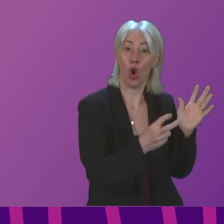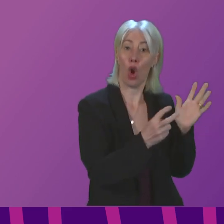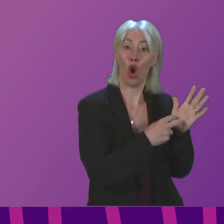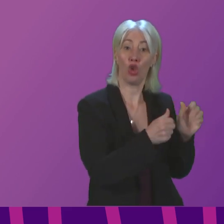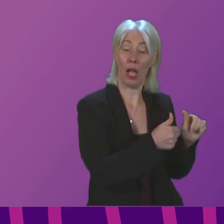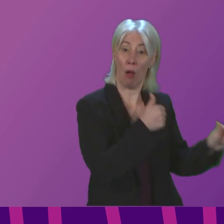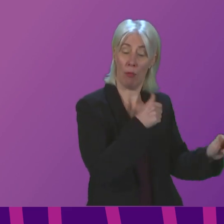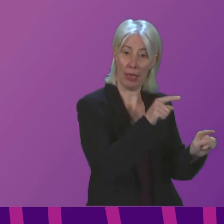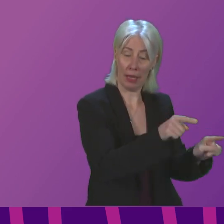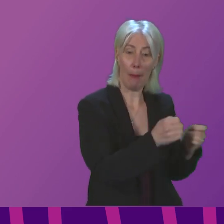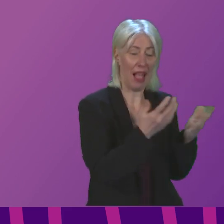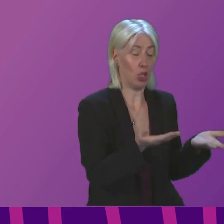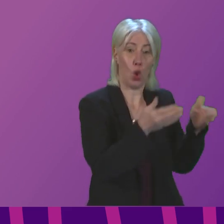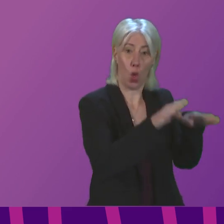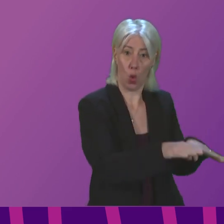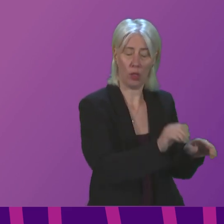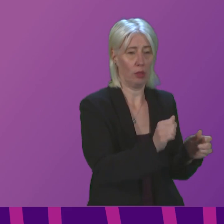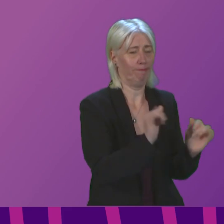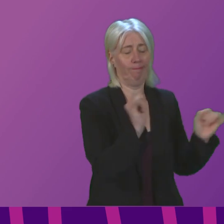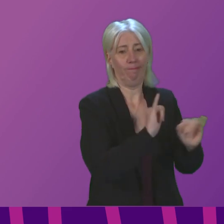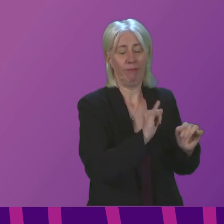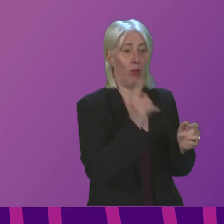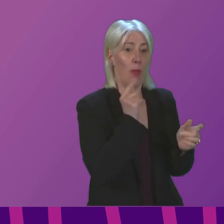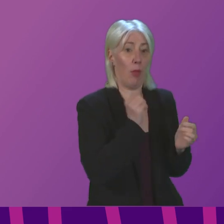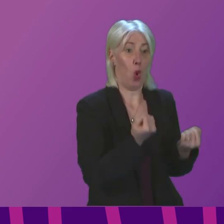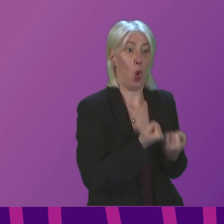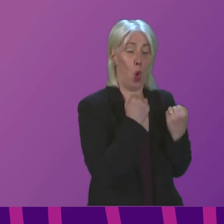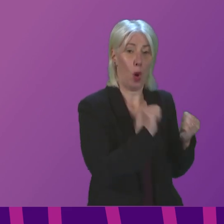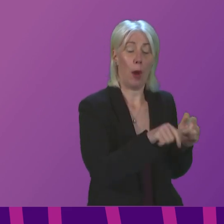and that is a devastating development for the owners and the 90 members of staff who